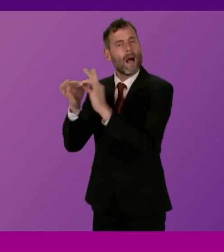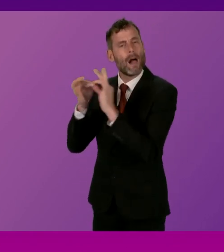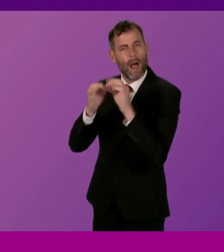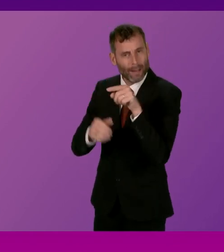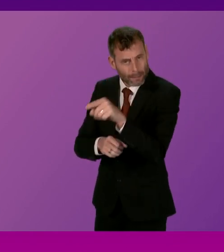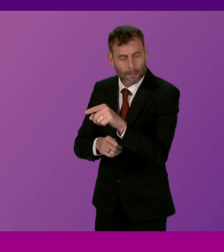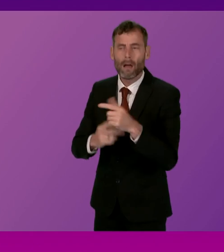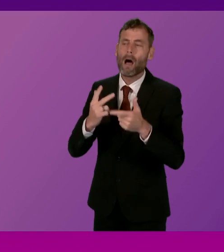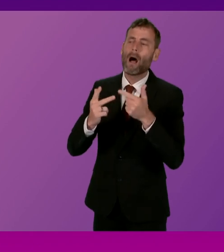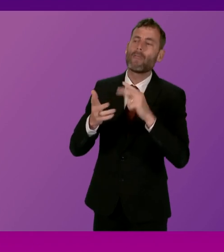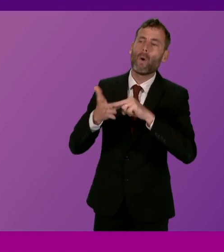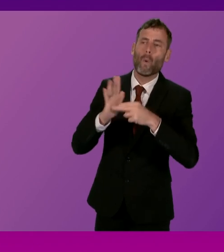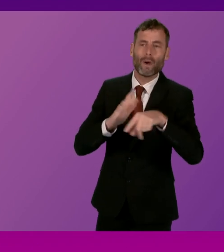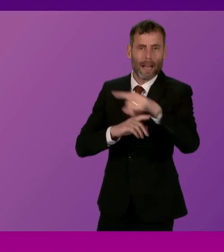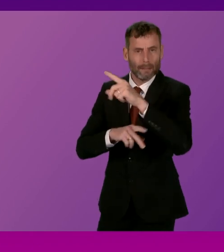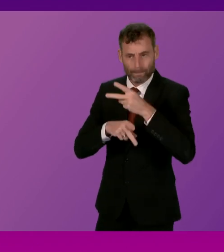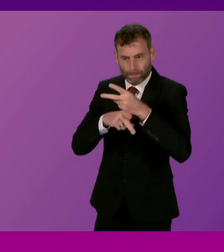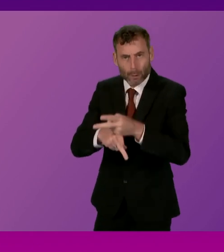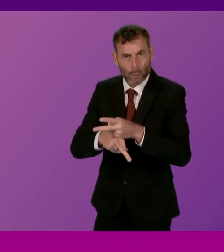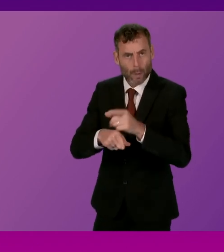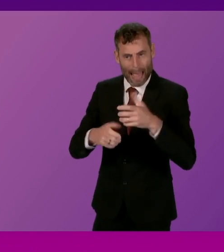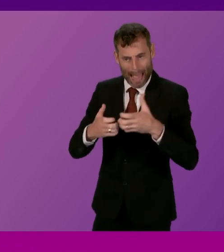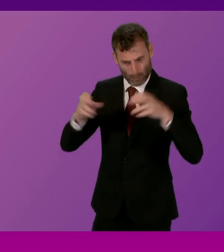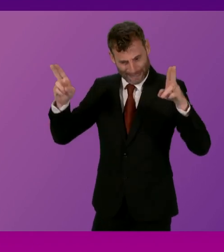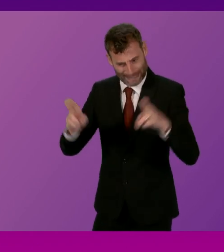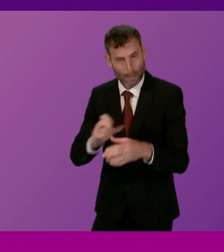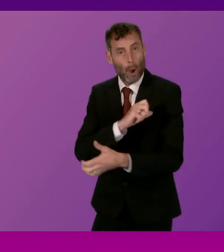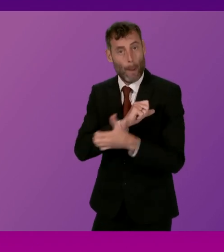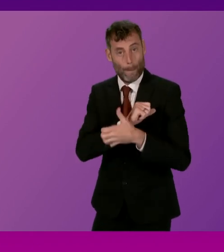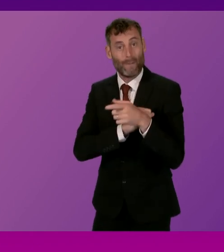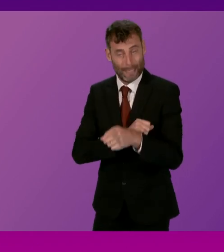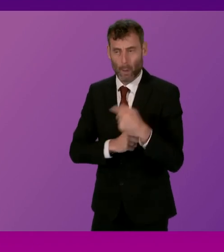poverty and wider inequality to co-design those plans.